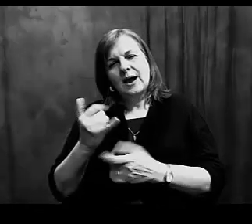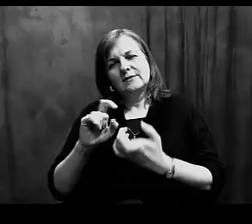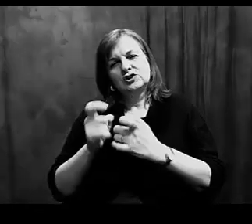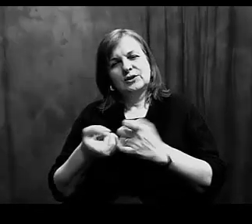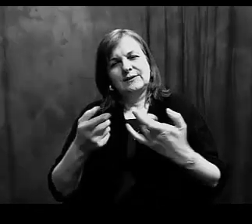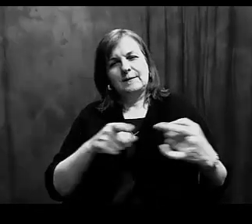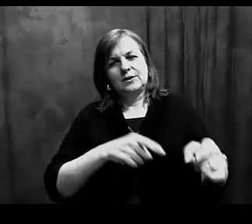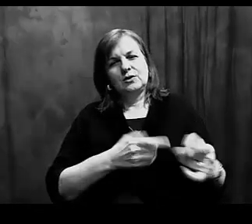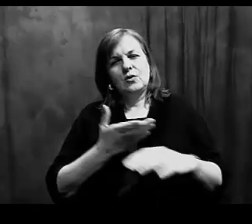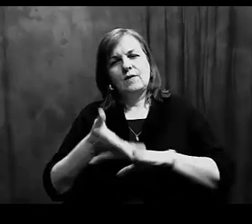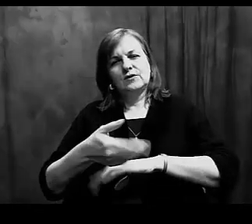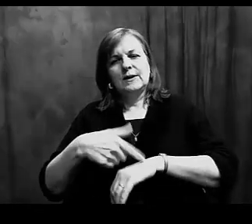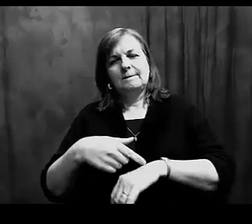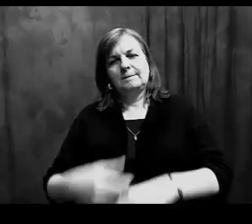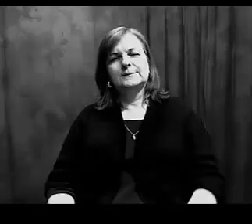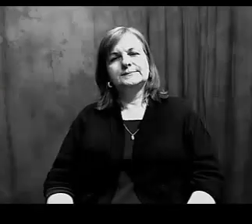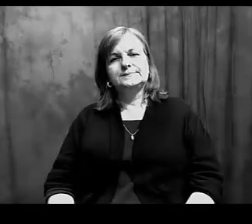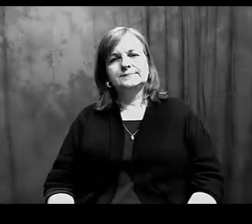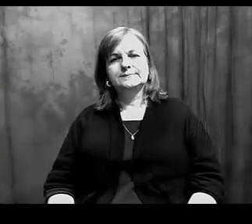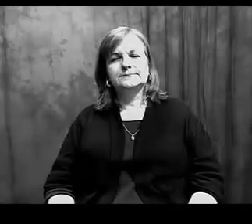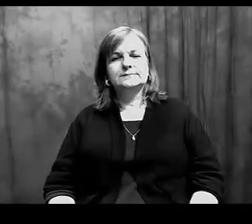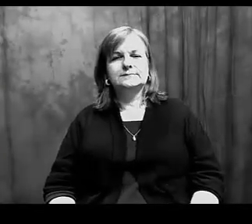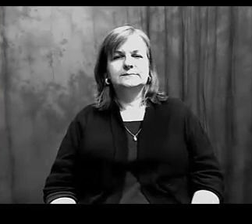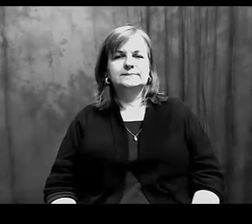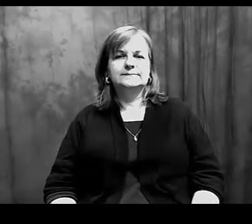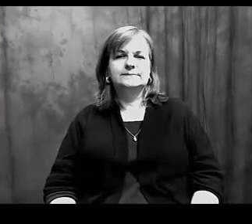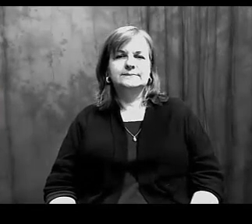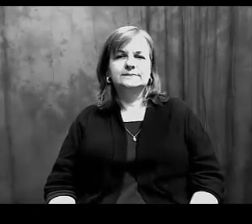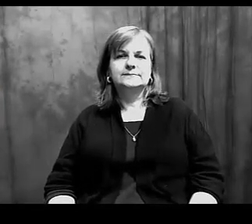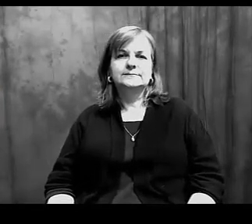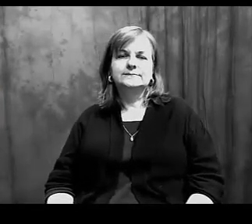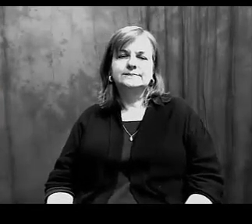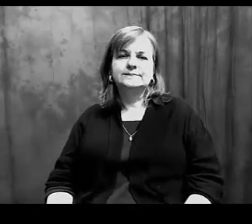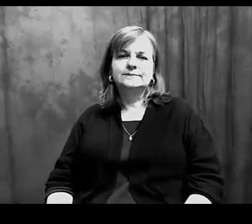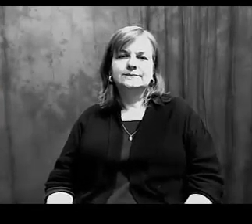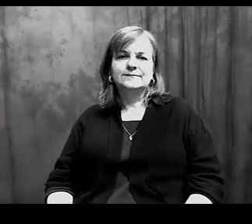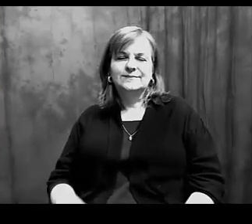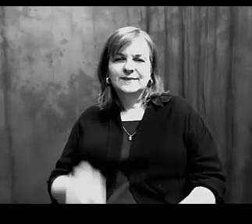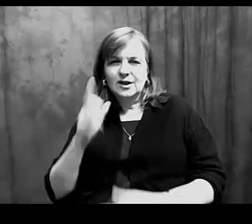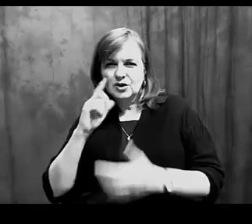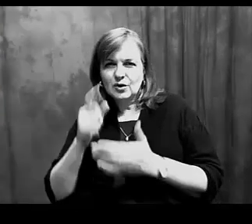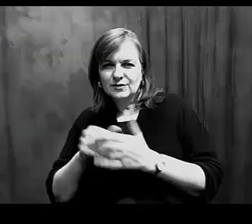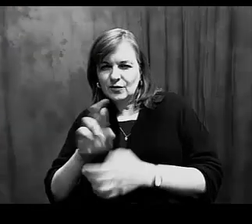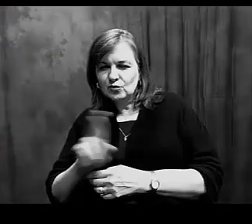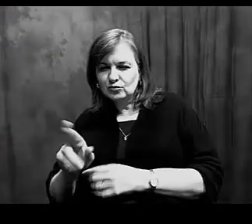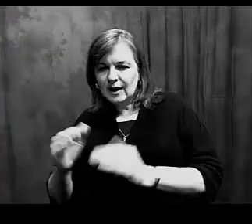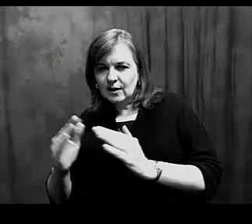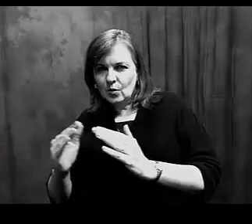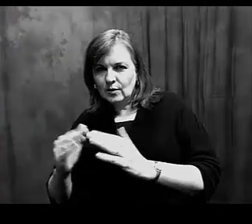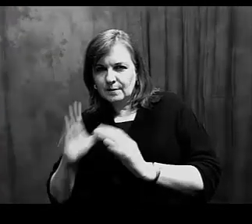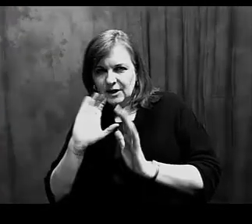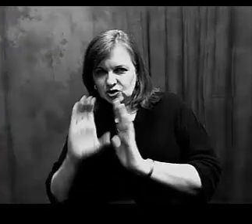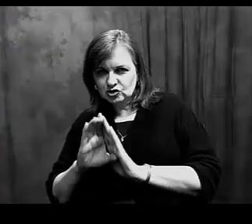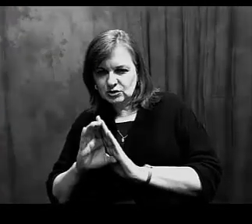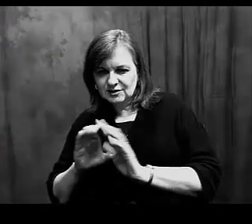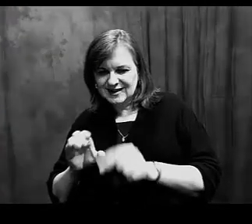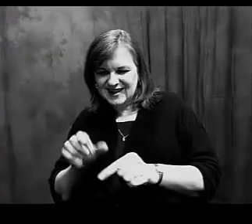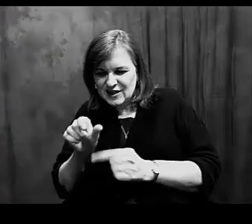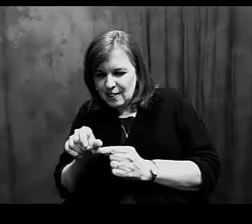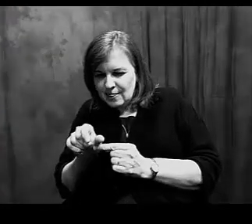where these changes come from overtime this little one down here if you're curious